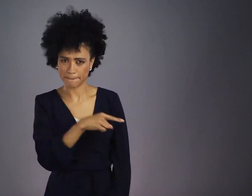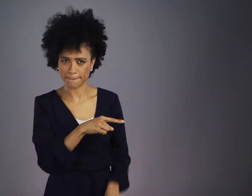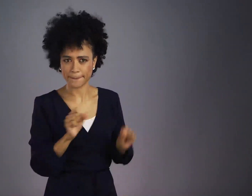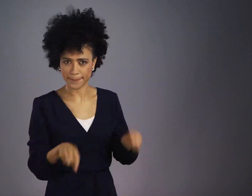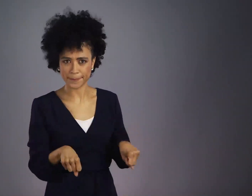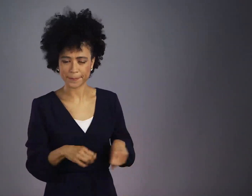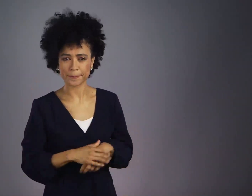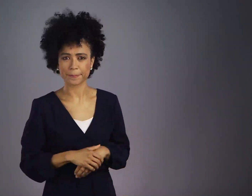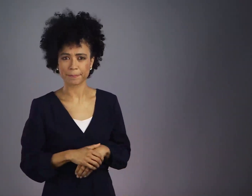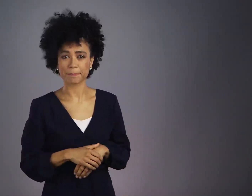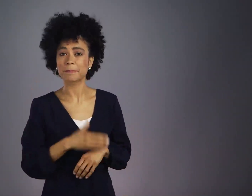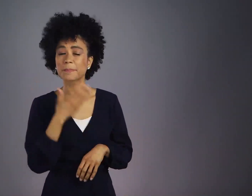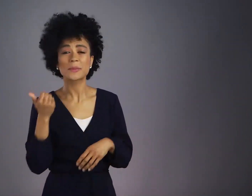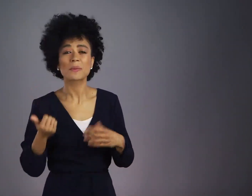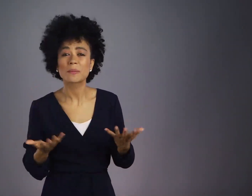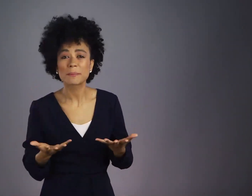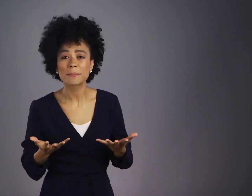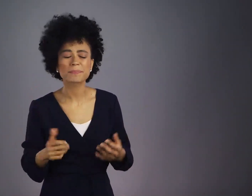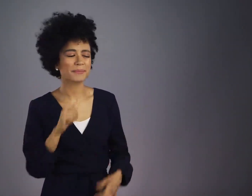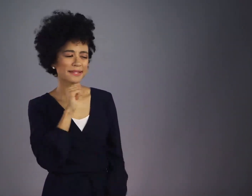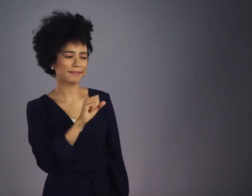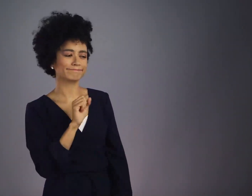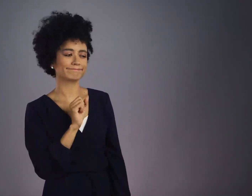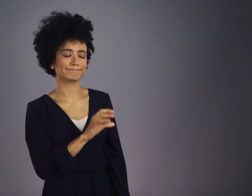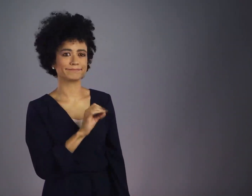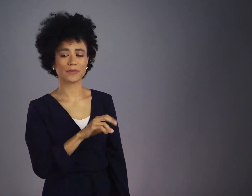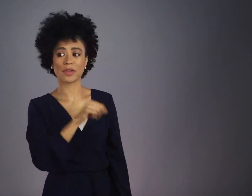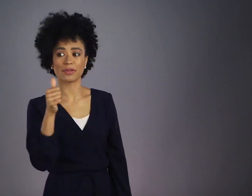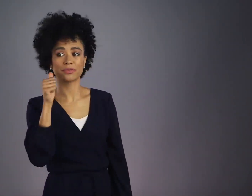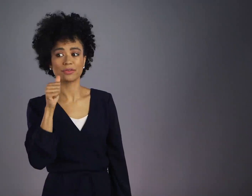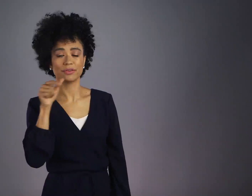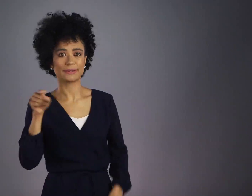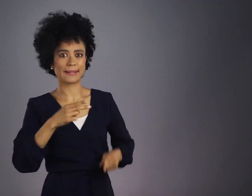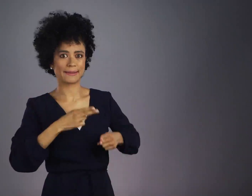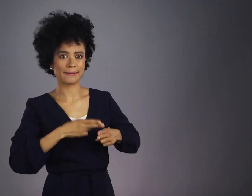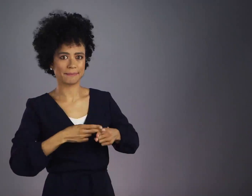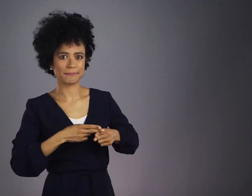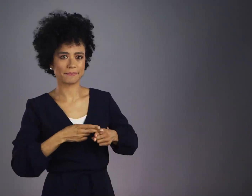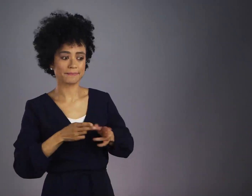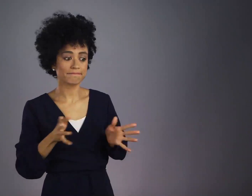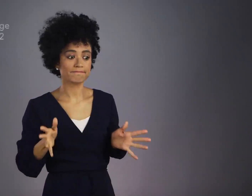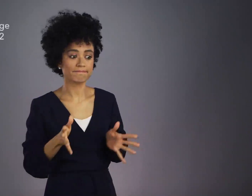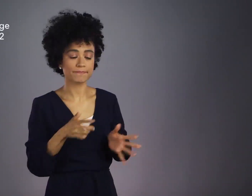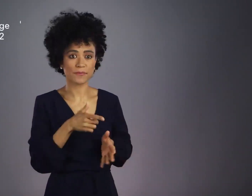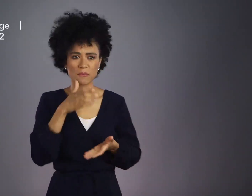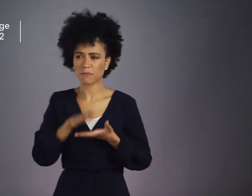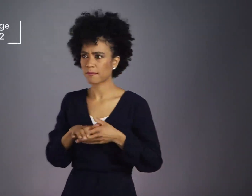If we can forget, so can she. It is better, however, that one does not needlessly